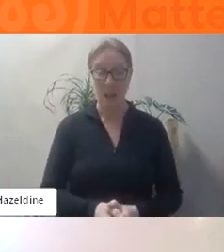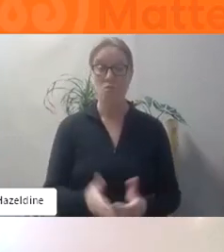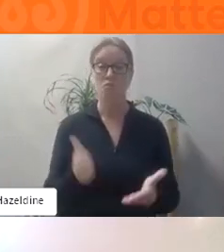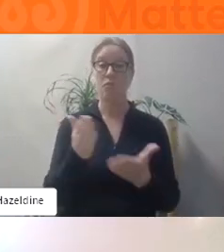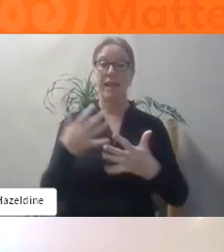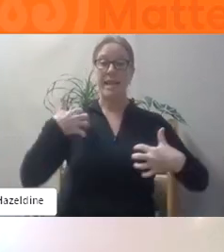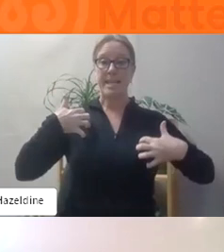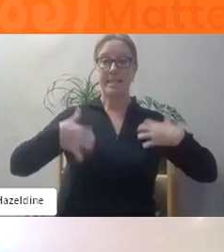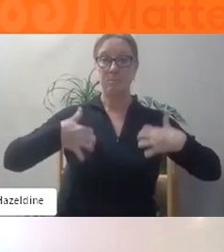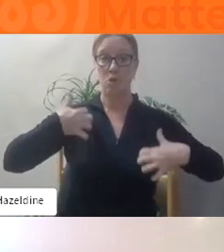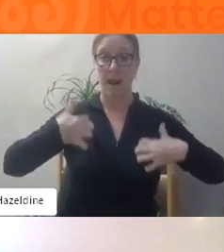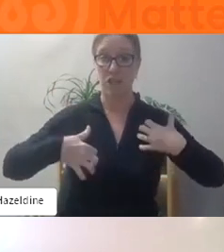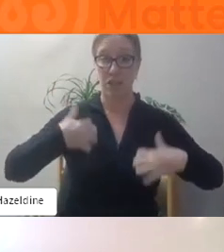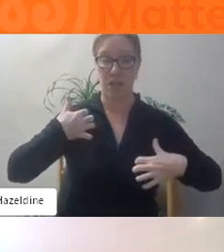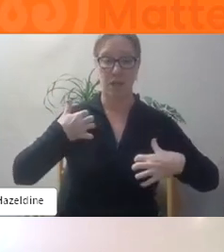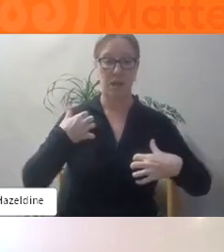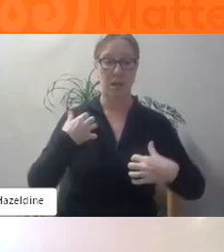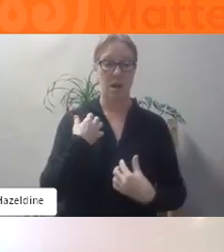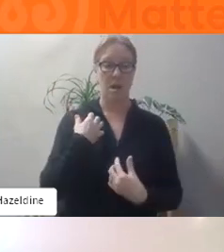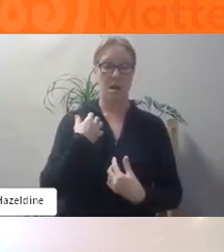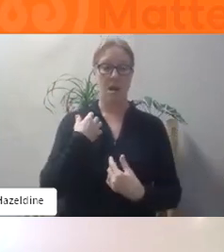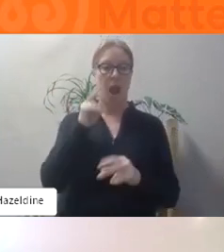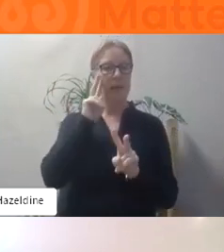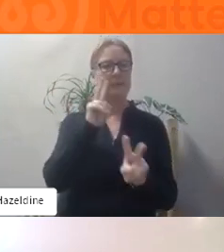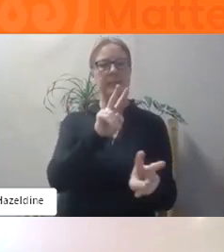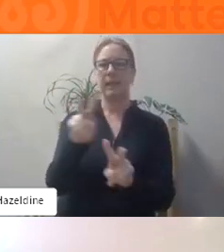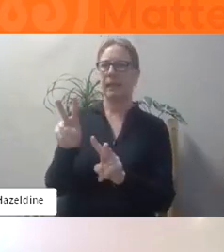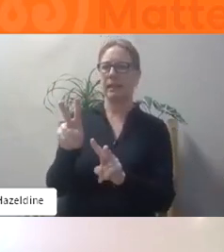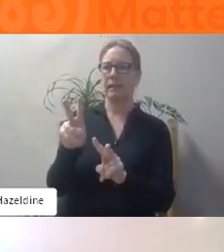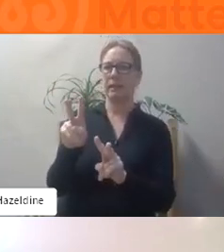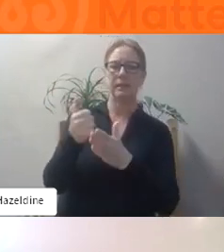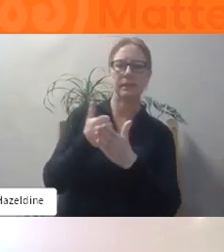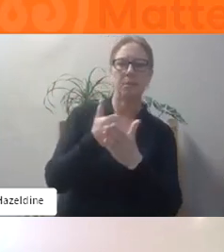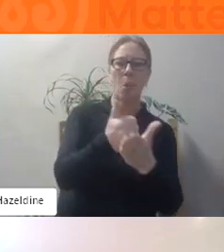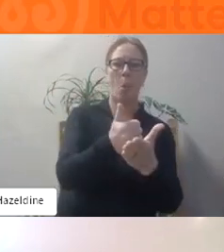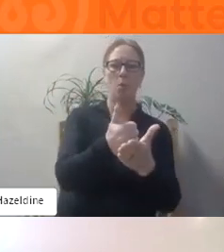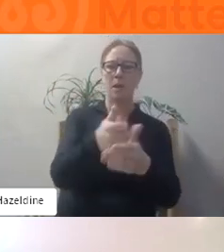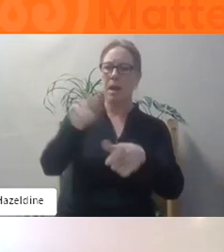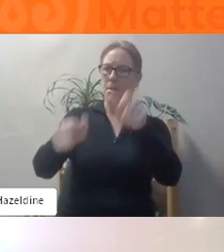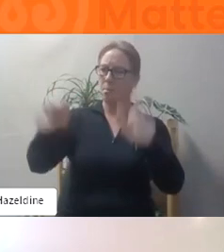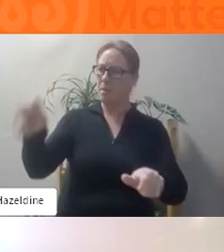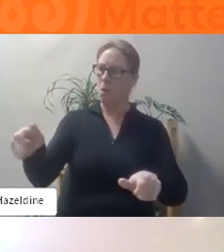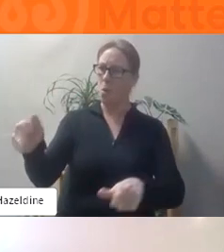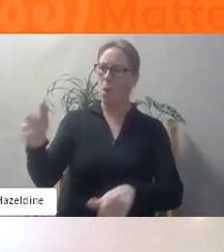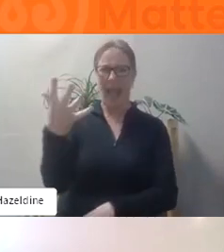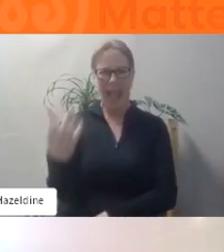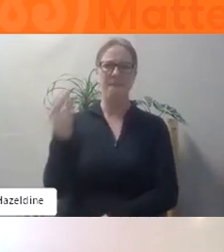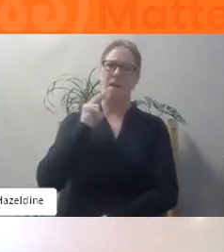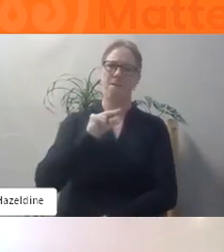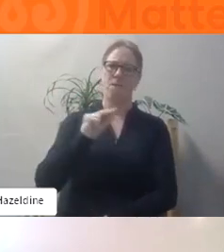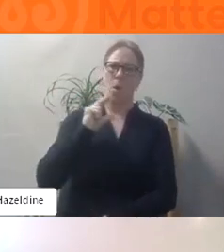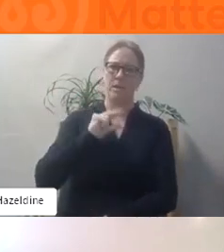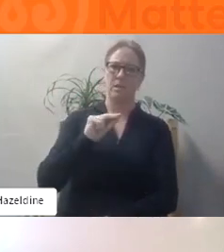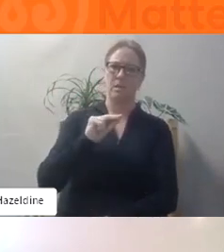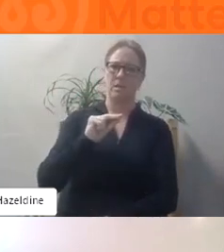I see with being able to support people have a voice and give them